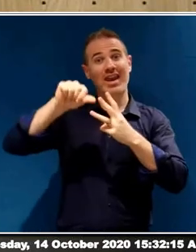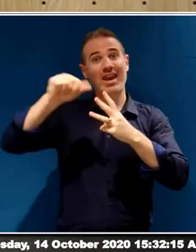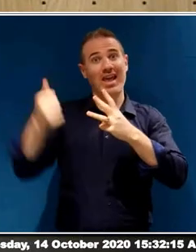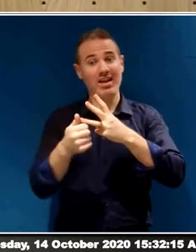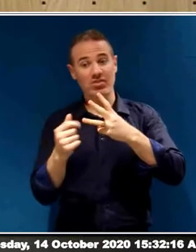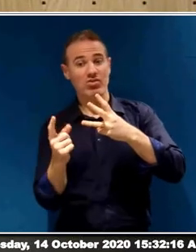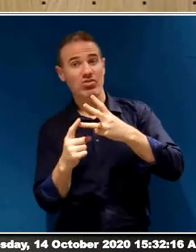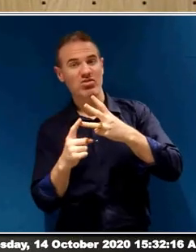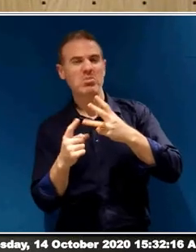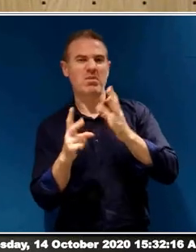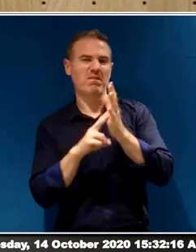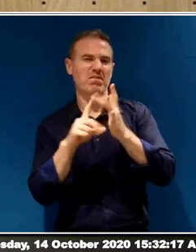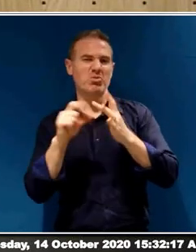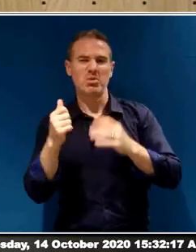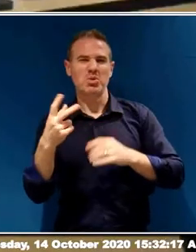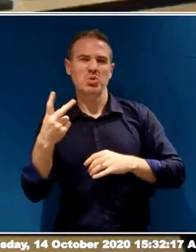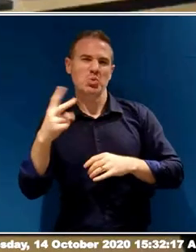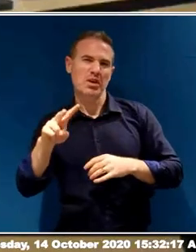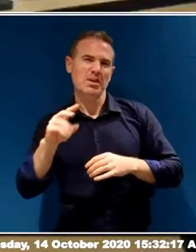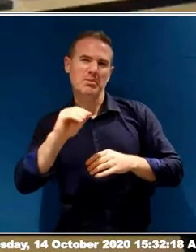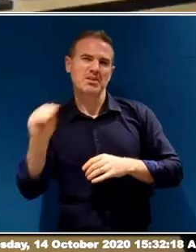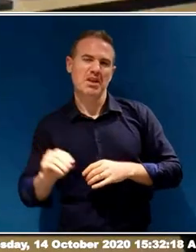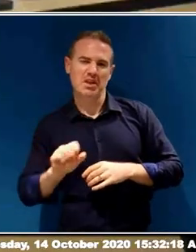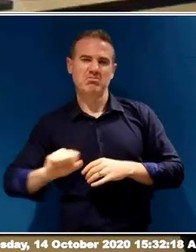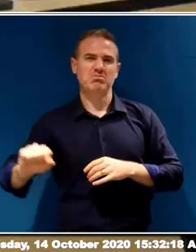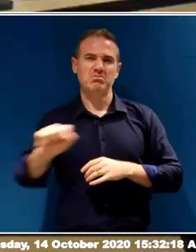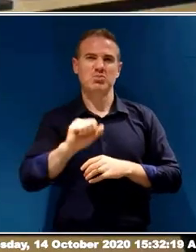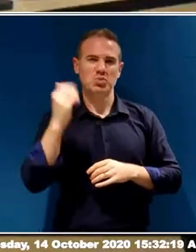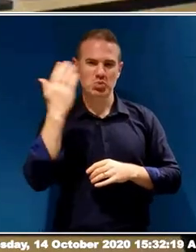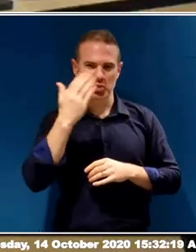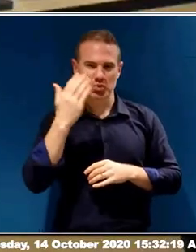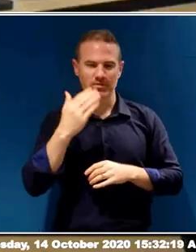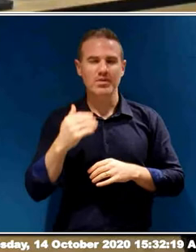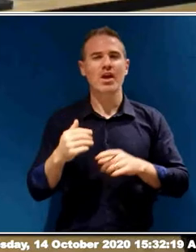And I said 30, but it's closer to 31 per cent overall. -- It is.